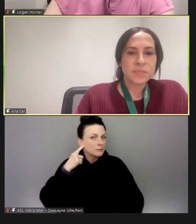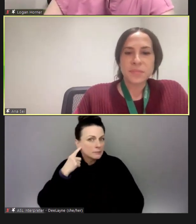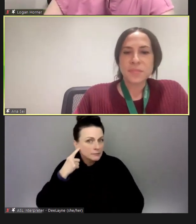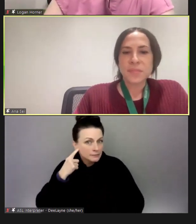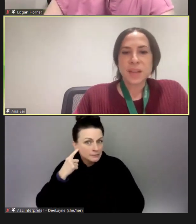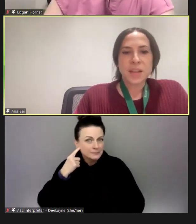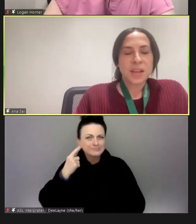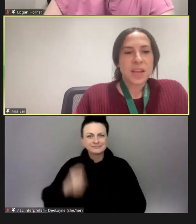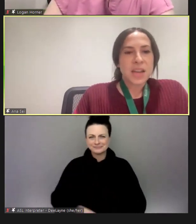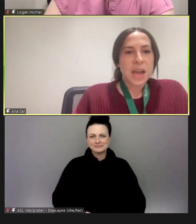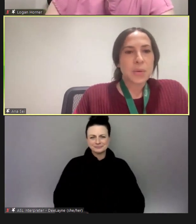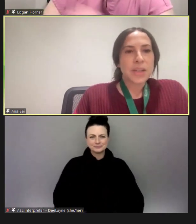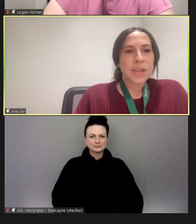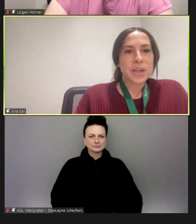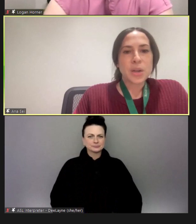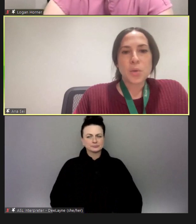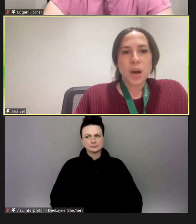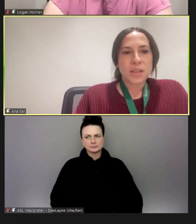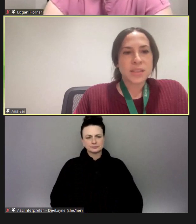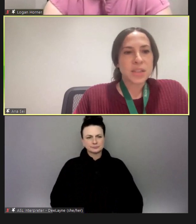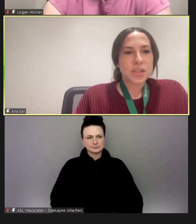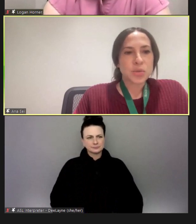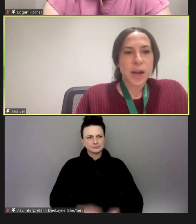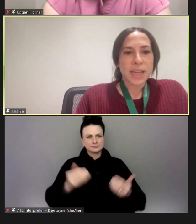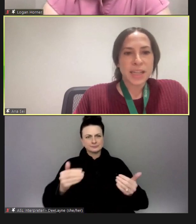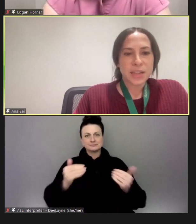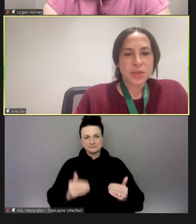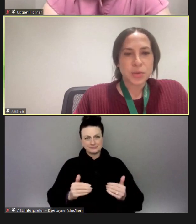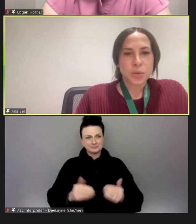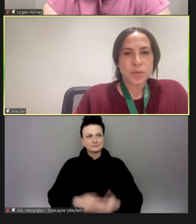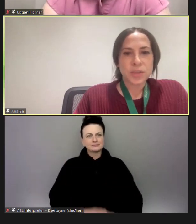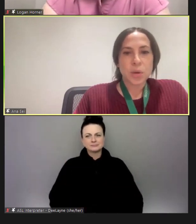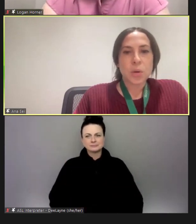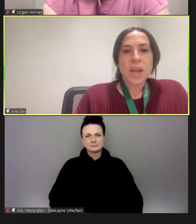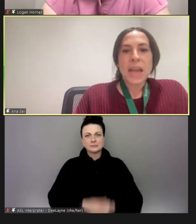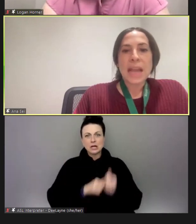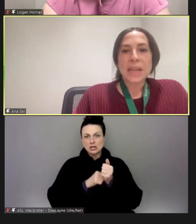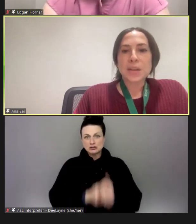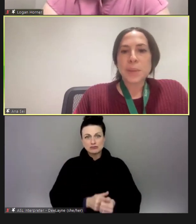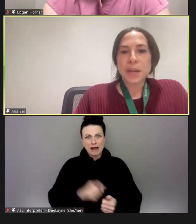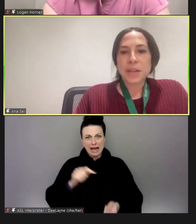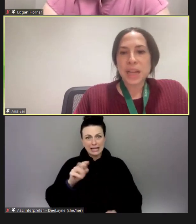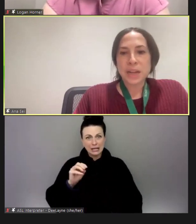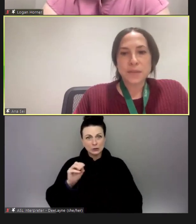listen now I'm going to go on to